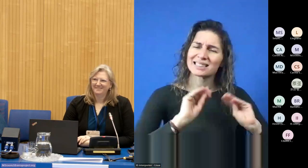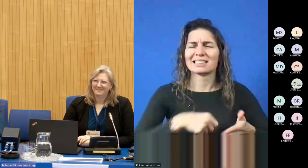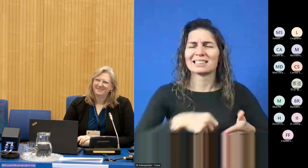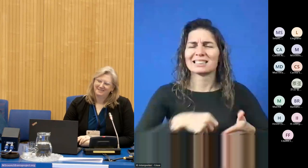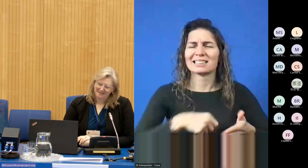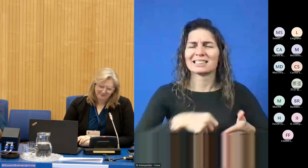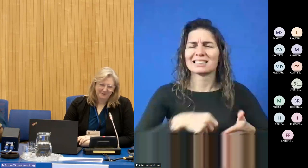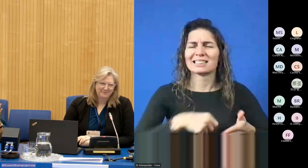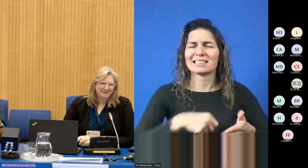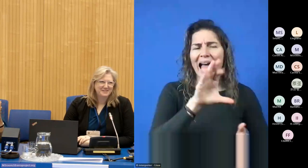Thank you,